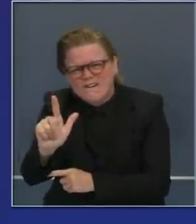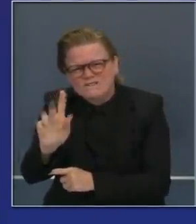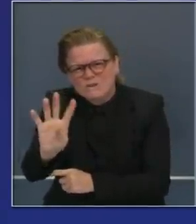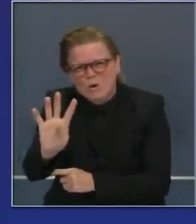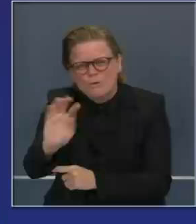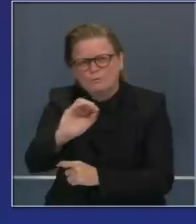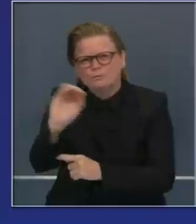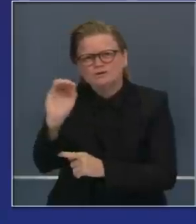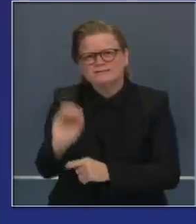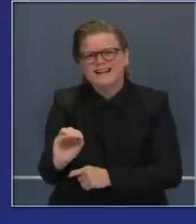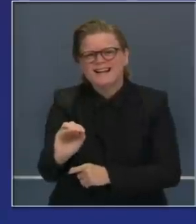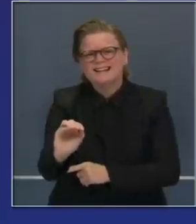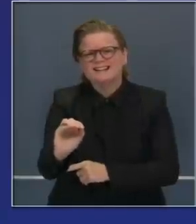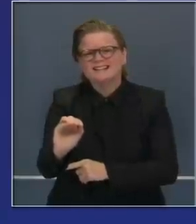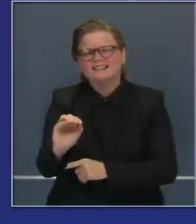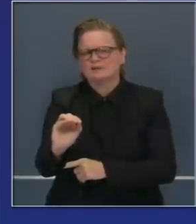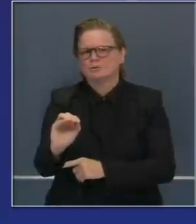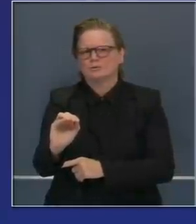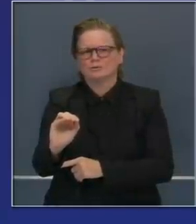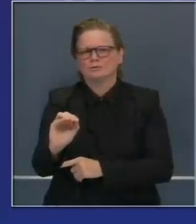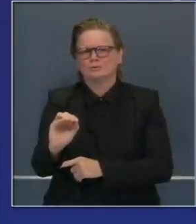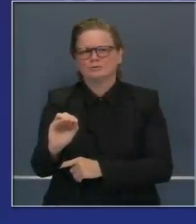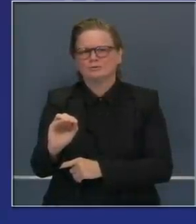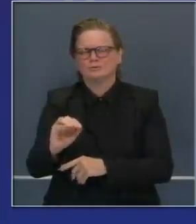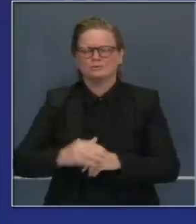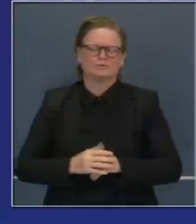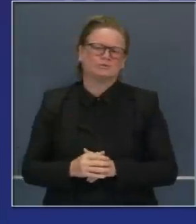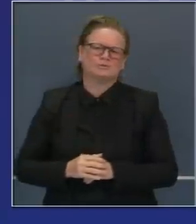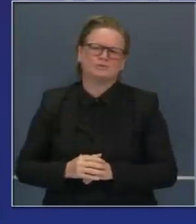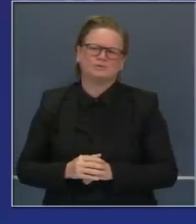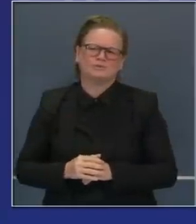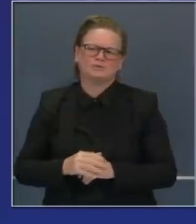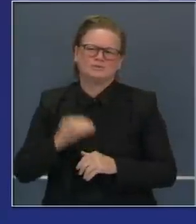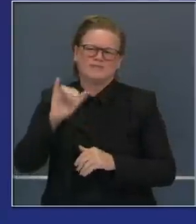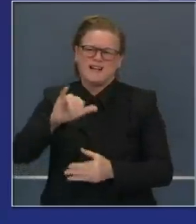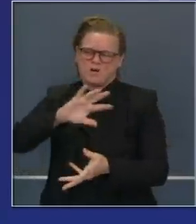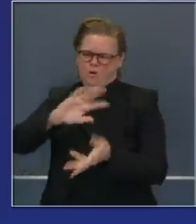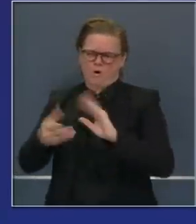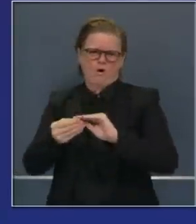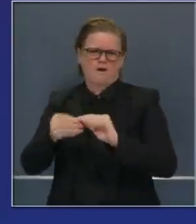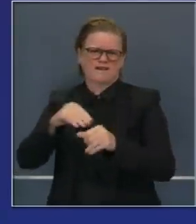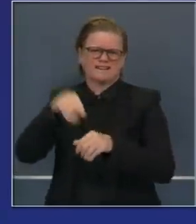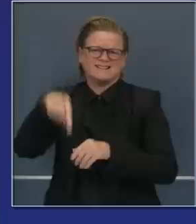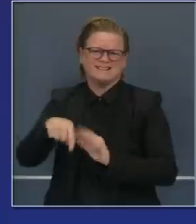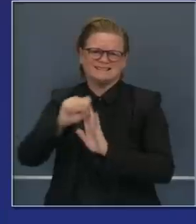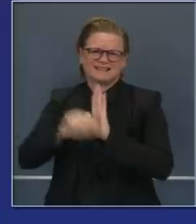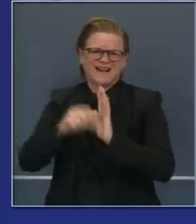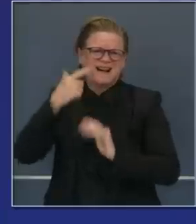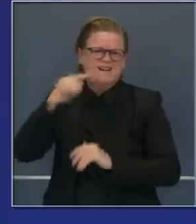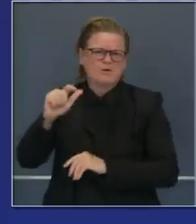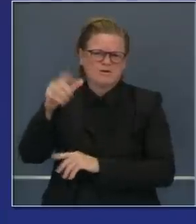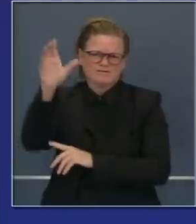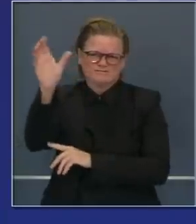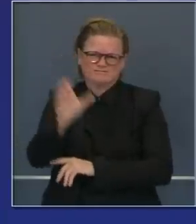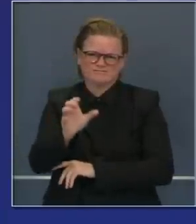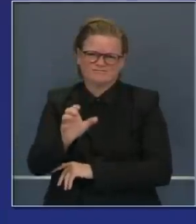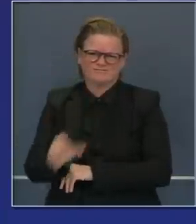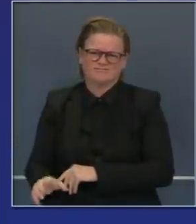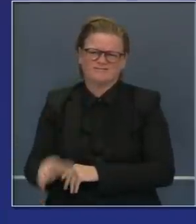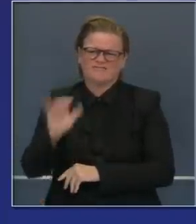IN A WEEK OR TWO. YOU CAN SEE IT IN MID-DECEMBER,